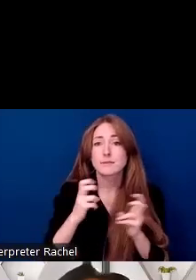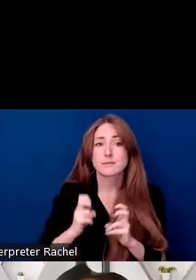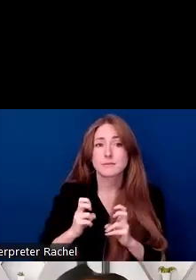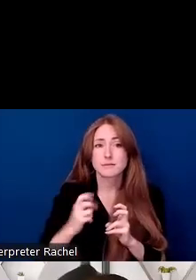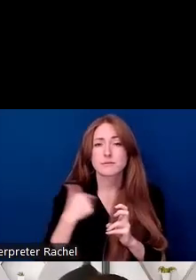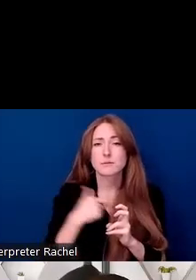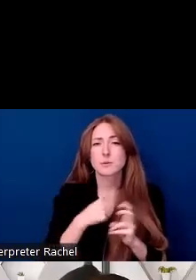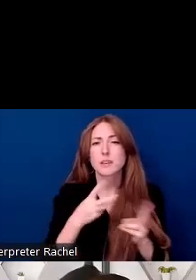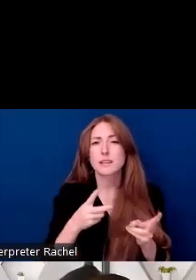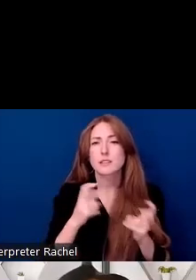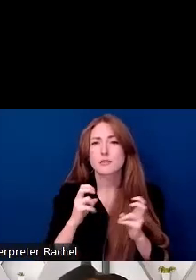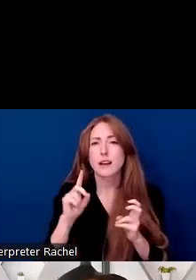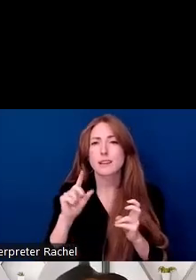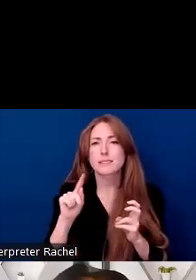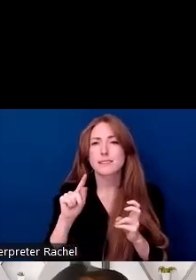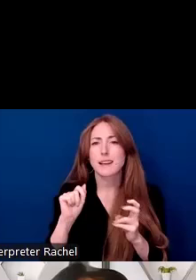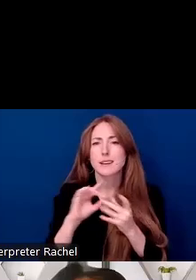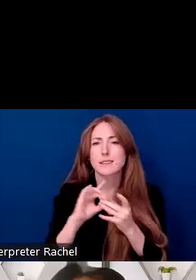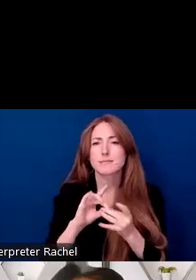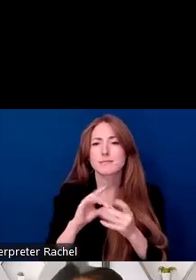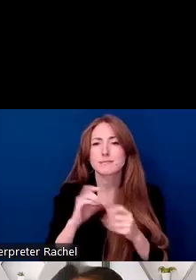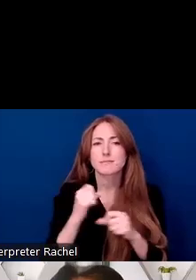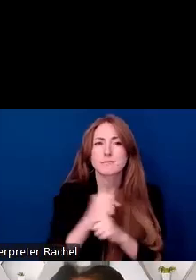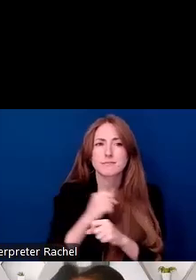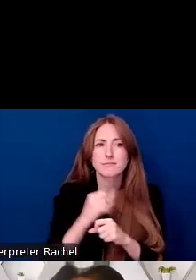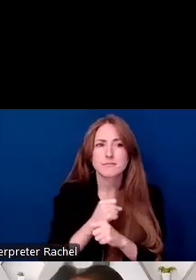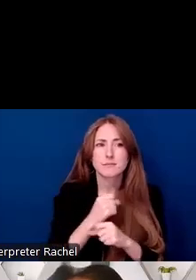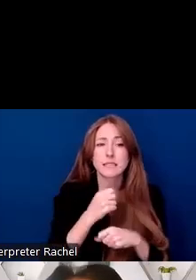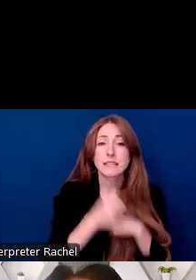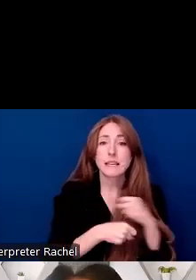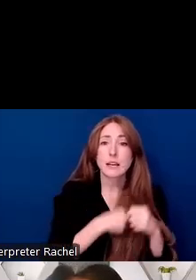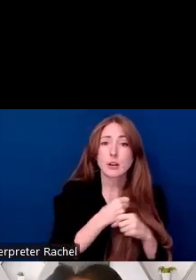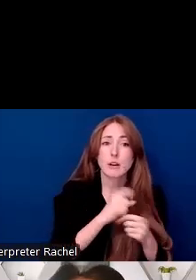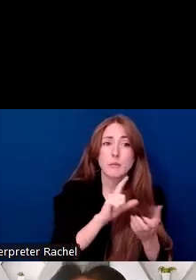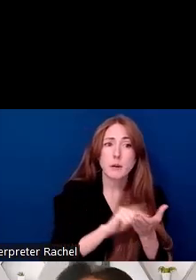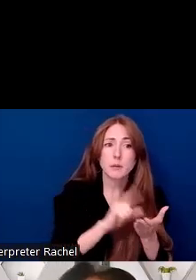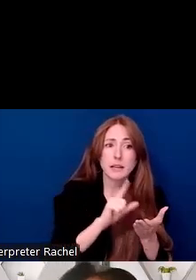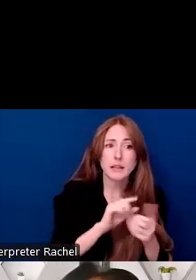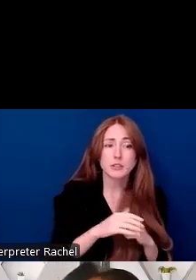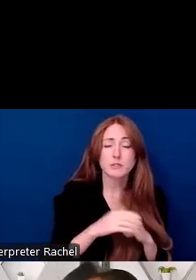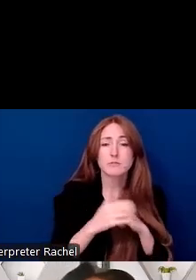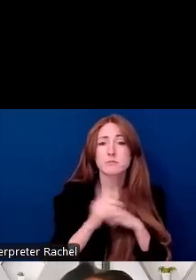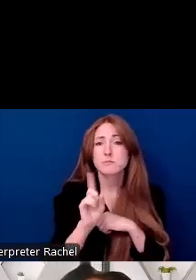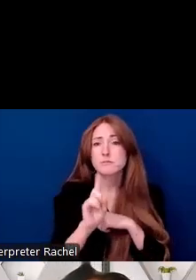characteristics like year publication, country, study design, study duration,